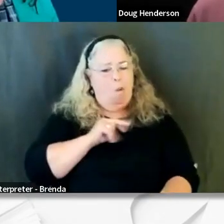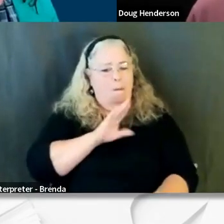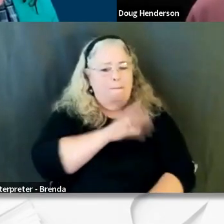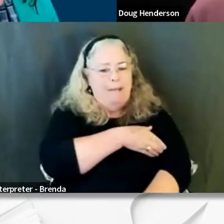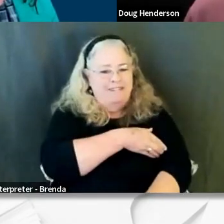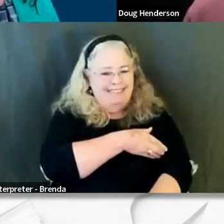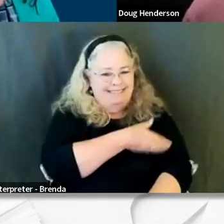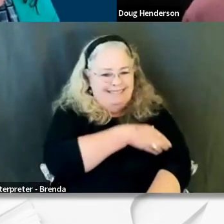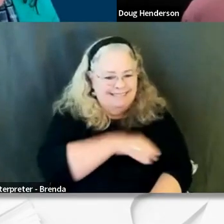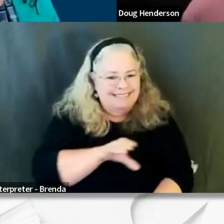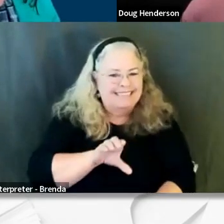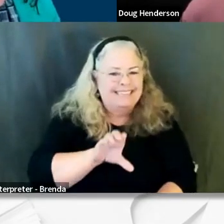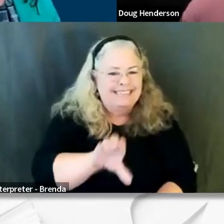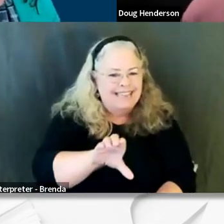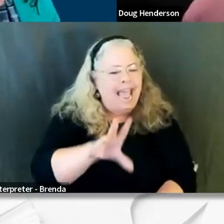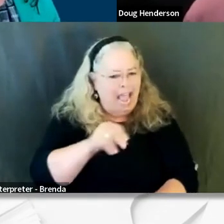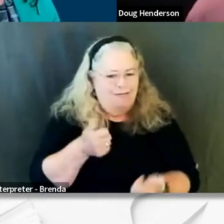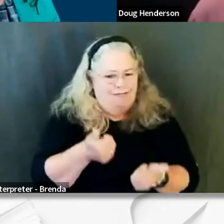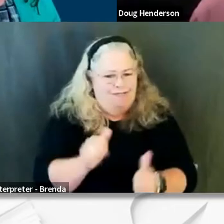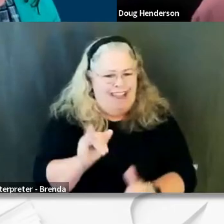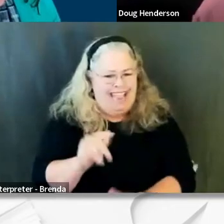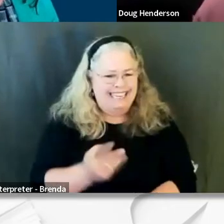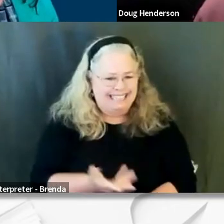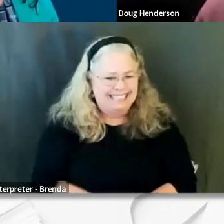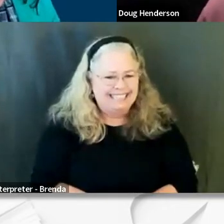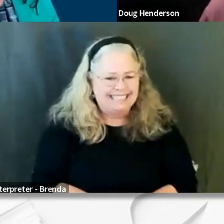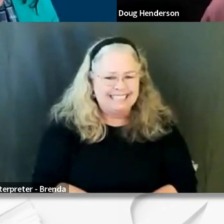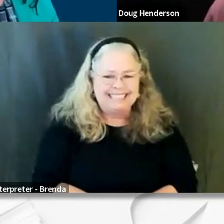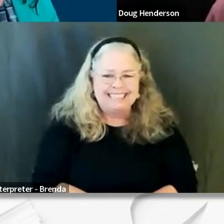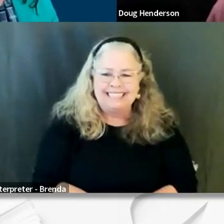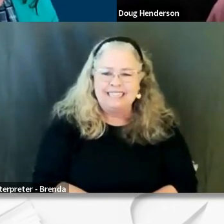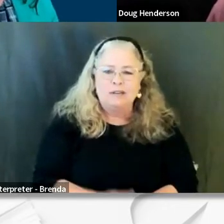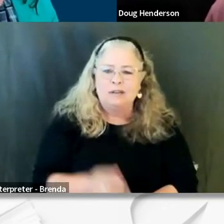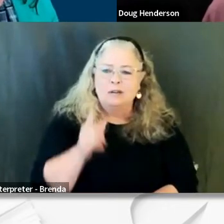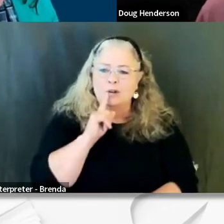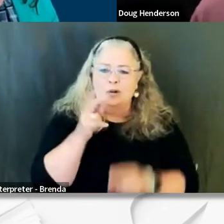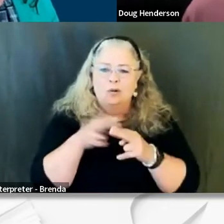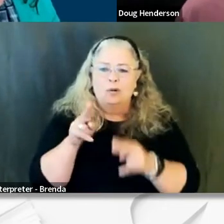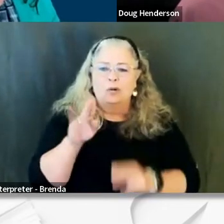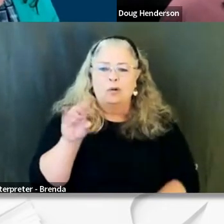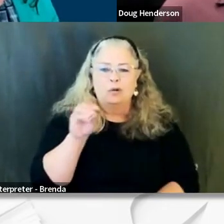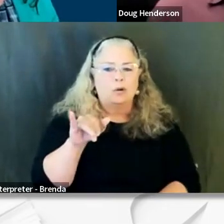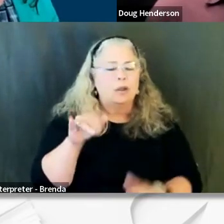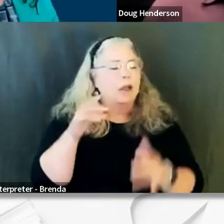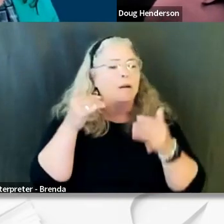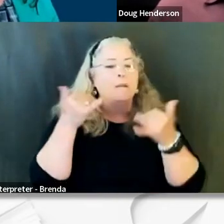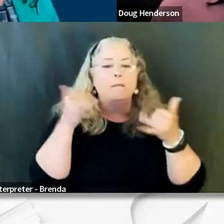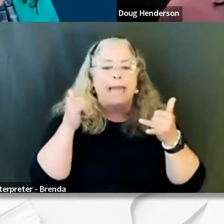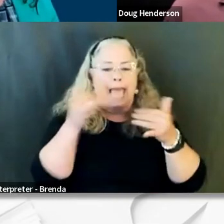able to at least try this.” So. Lillie Moffett: Yeah awesome. Joy Slater: Really really quickly just that play continuum is extraordinarily important